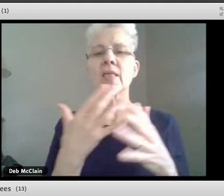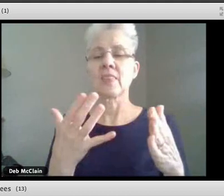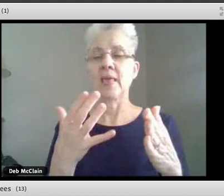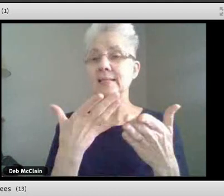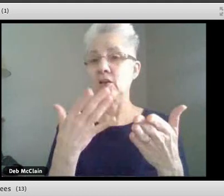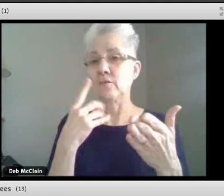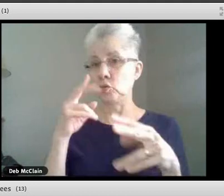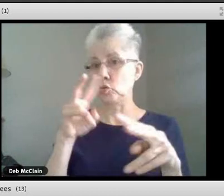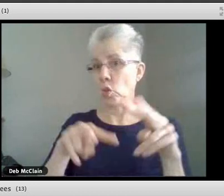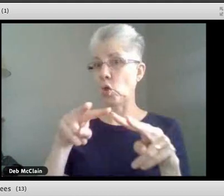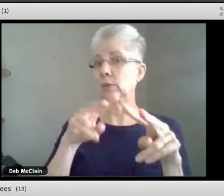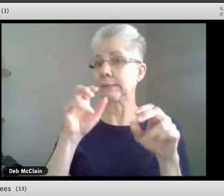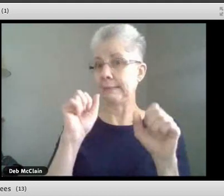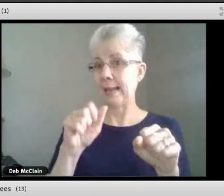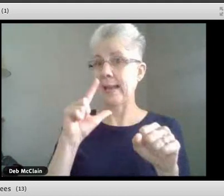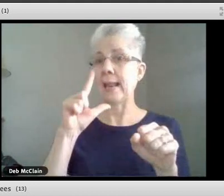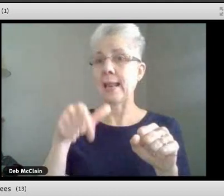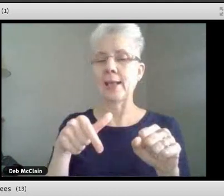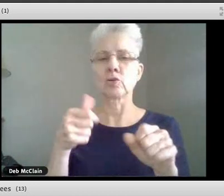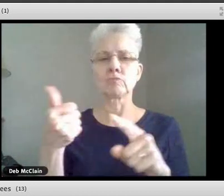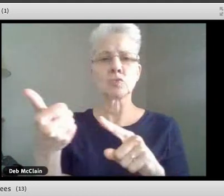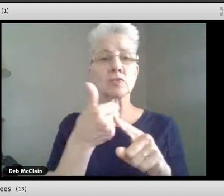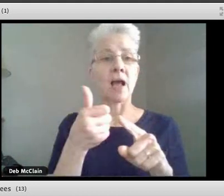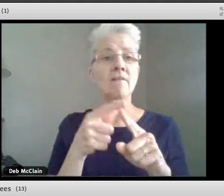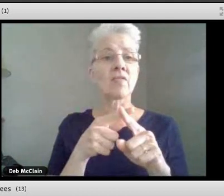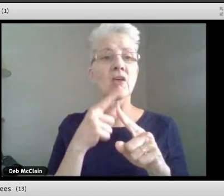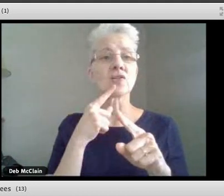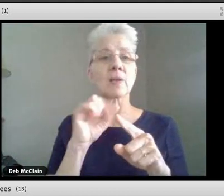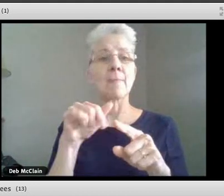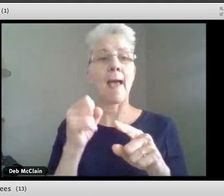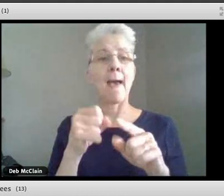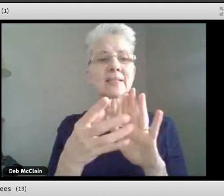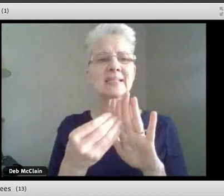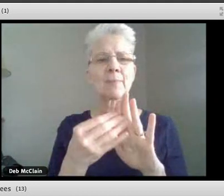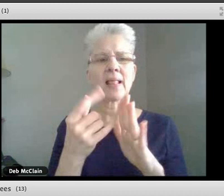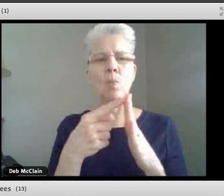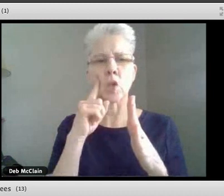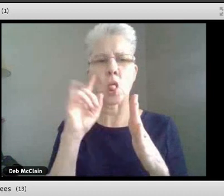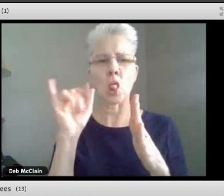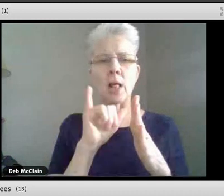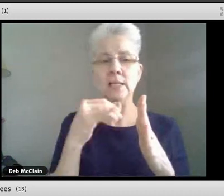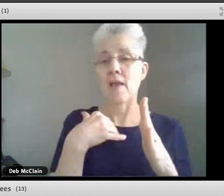kind of what it's like to have a disability, so if you lost your vision or your hearing,